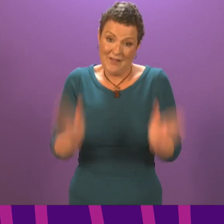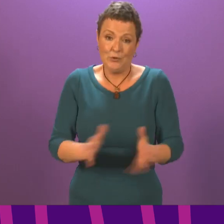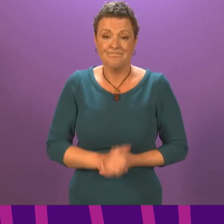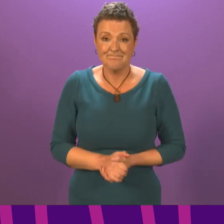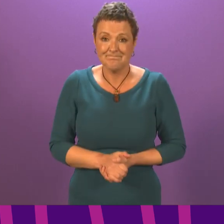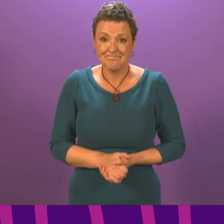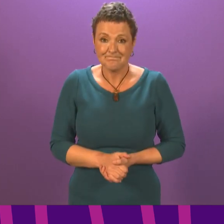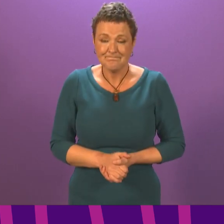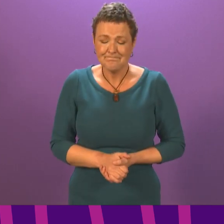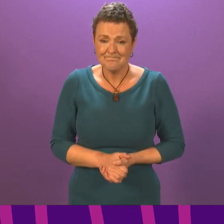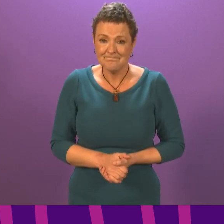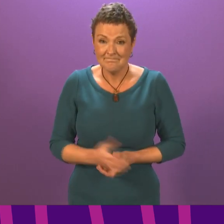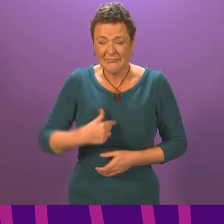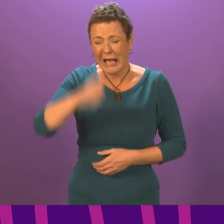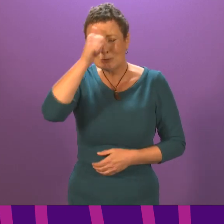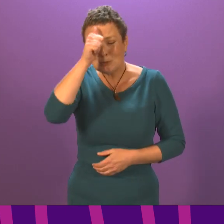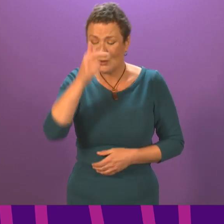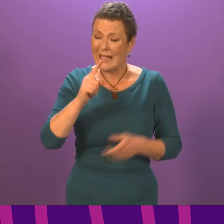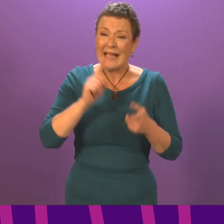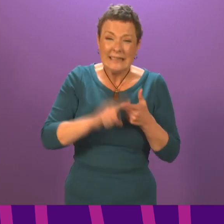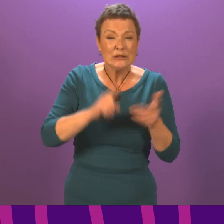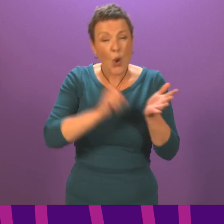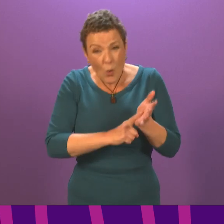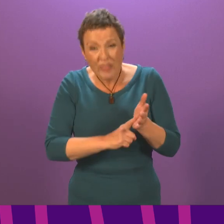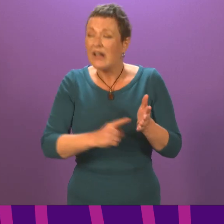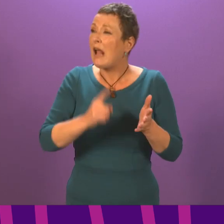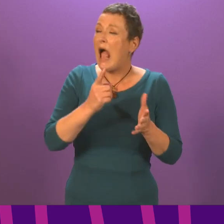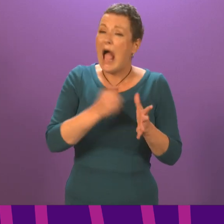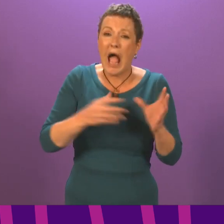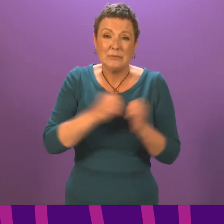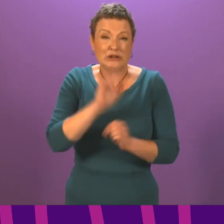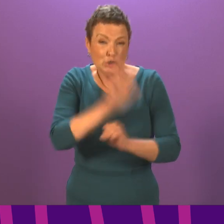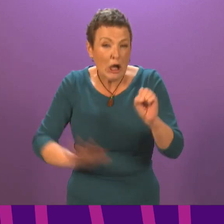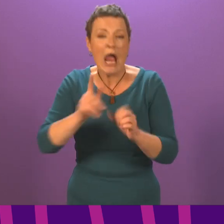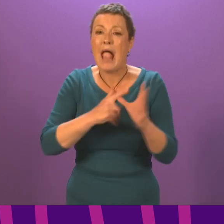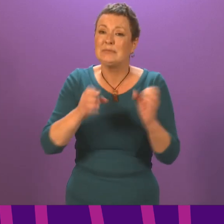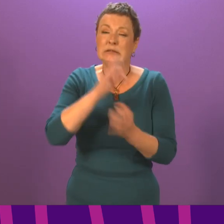I know that the move to level 3 for East Lothian, Aberdeen and Aberdeenshire, and the continuation